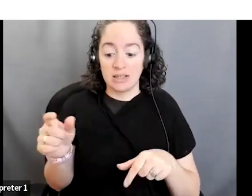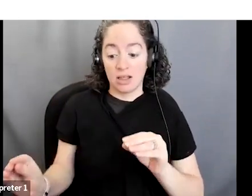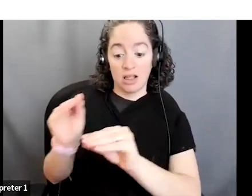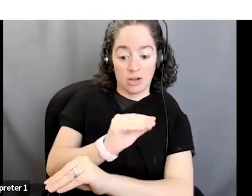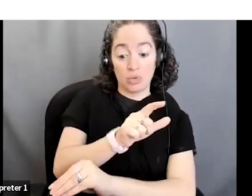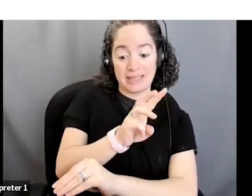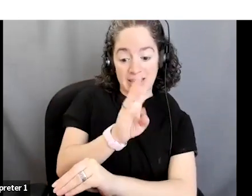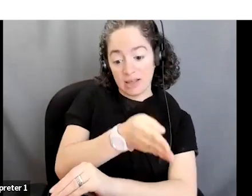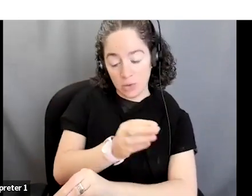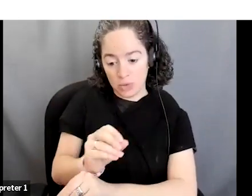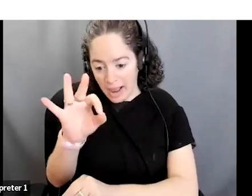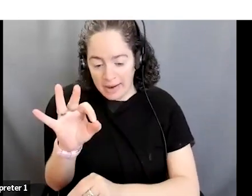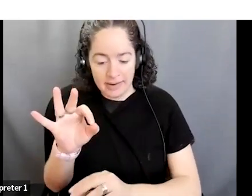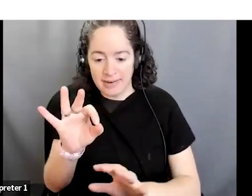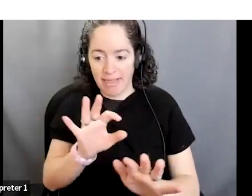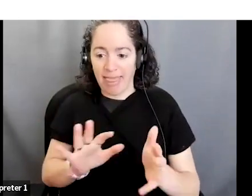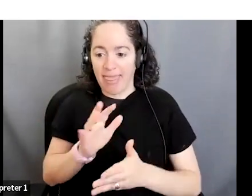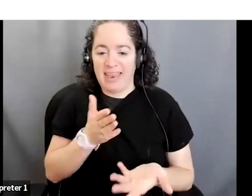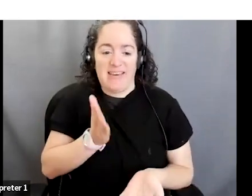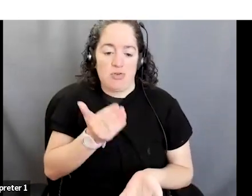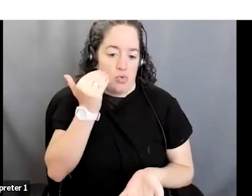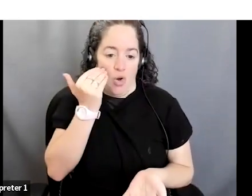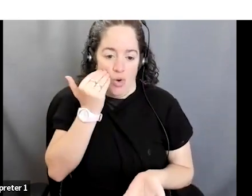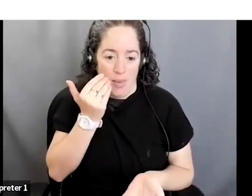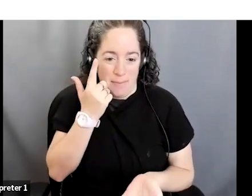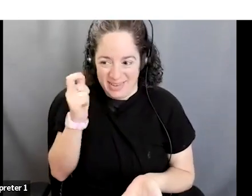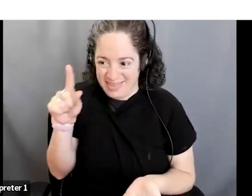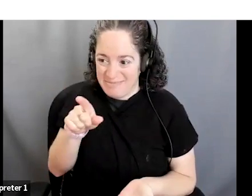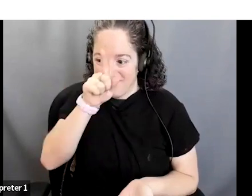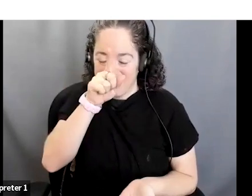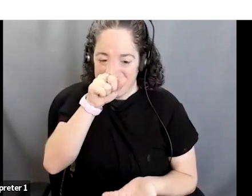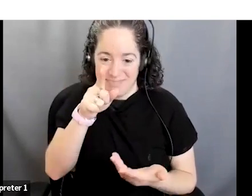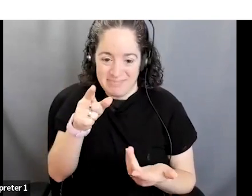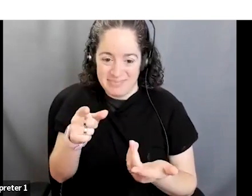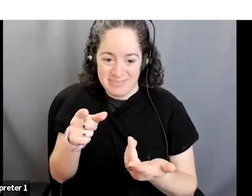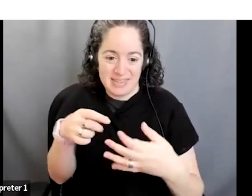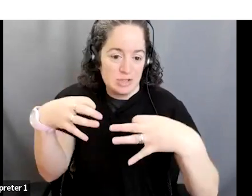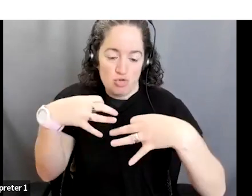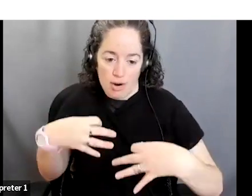You have no idea because it doesn't give you any of that feedback, any of that guidance, or instructions.